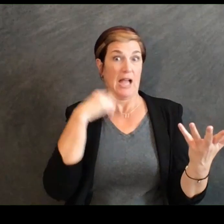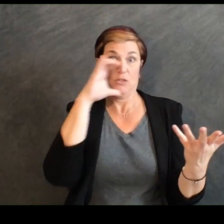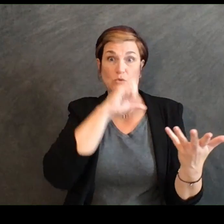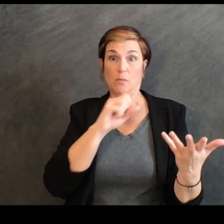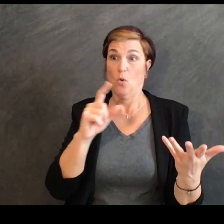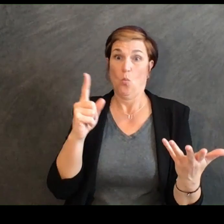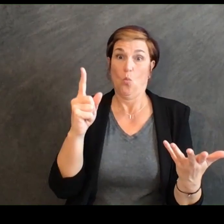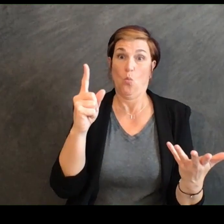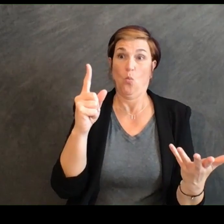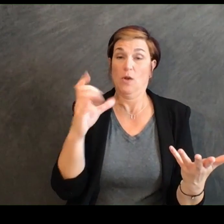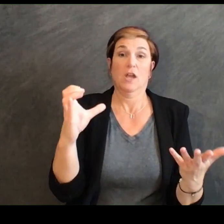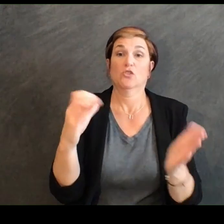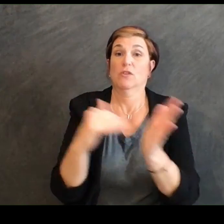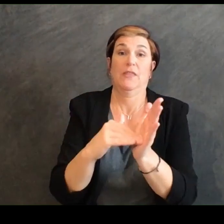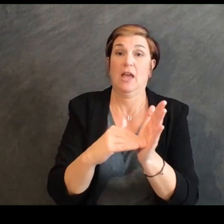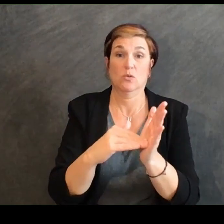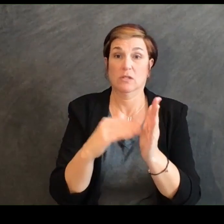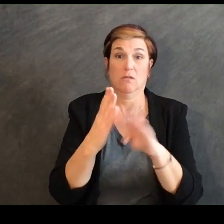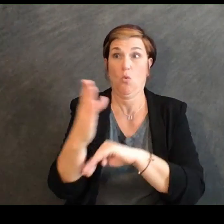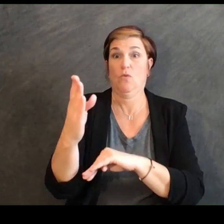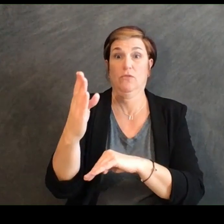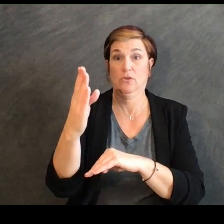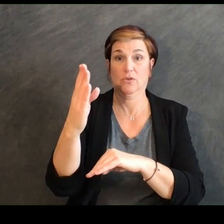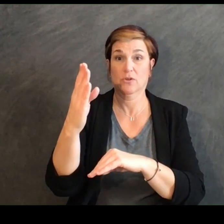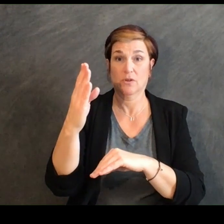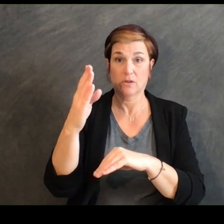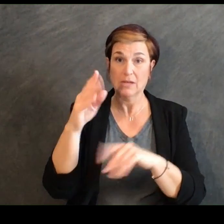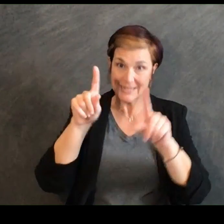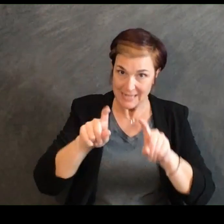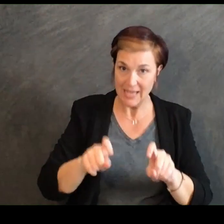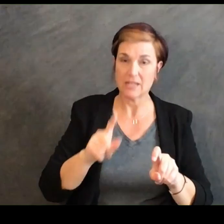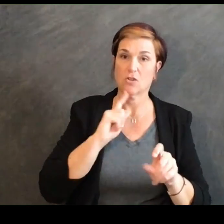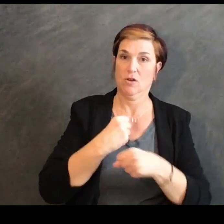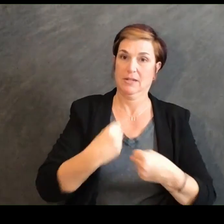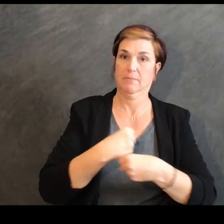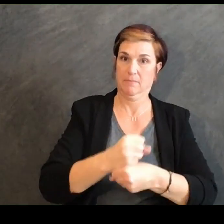tests available and being processed with results to patients in the very near